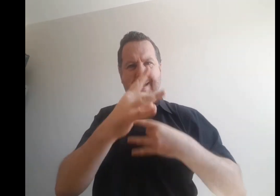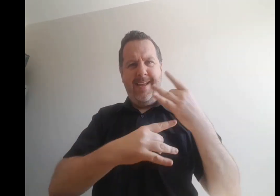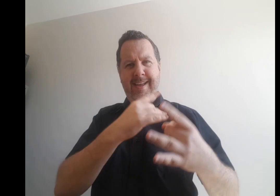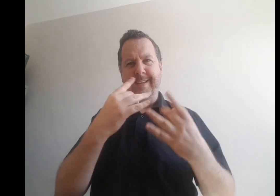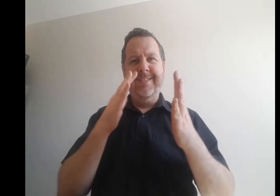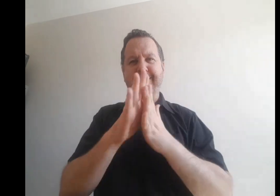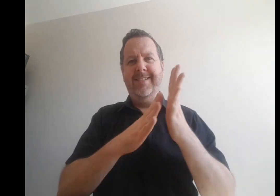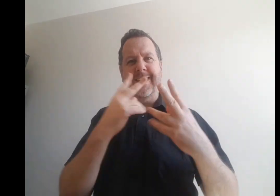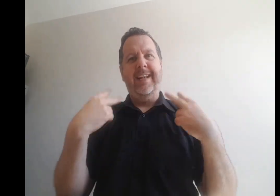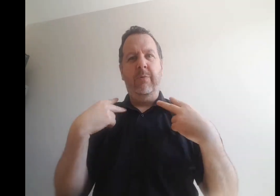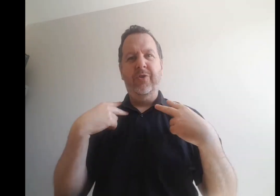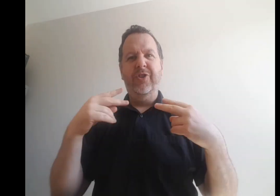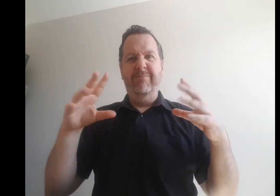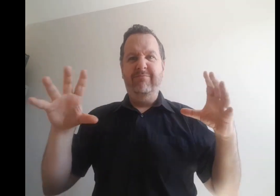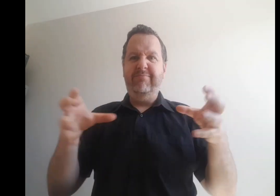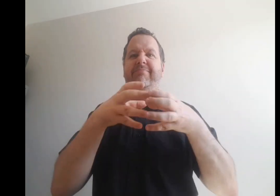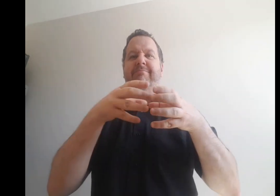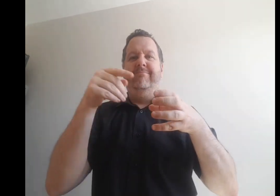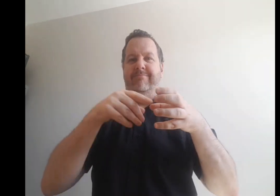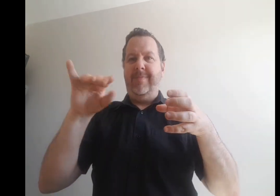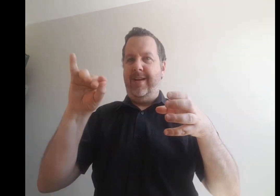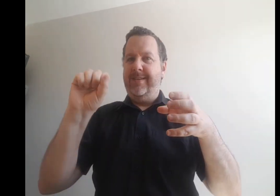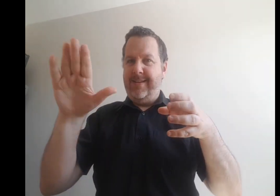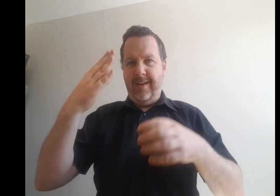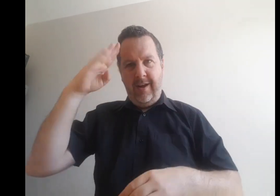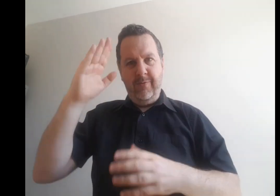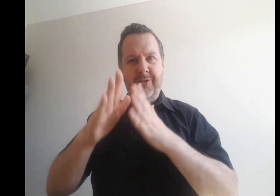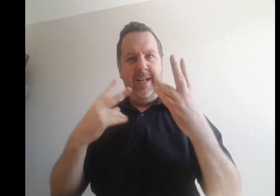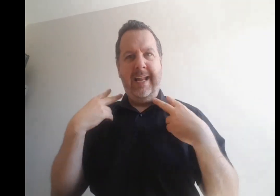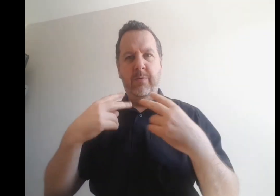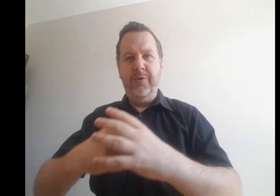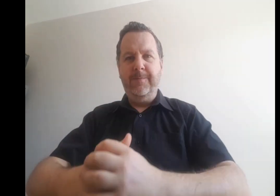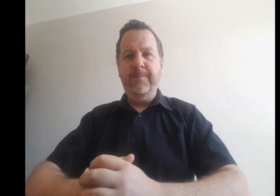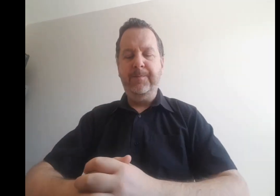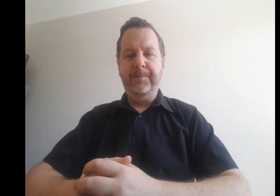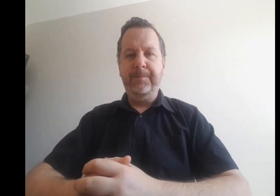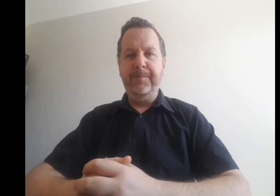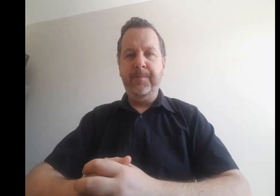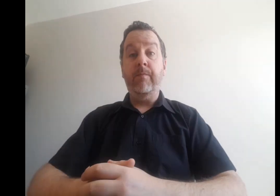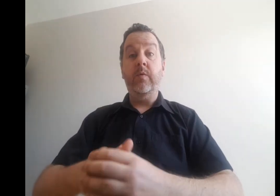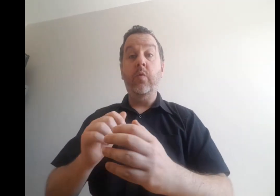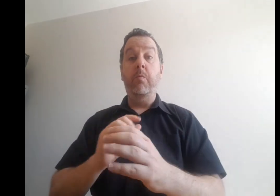and created these languages as well, that we now know as Irish Sign language or ISL.